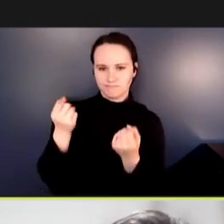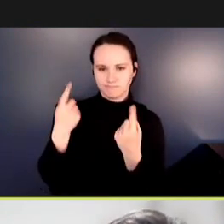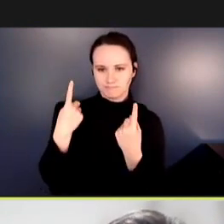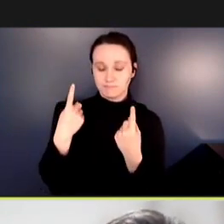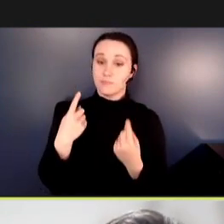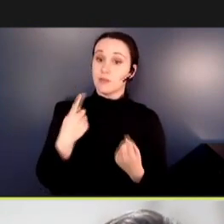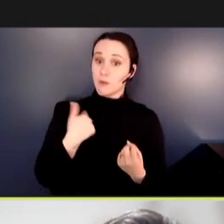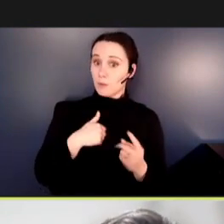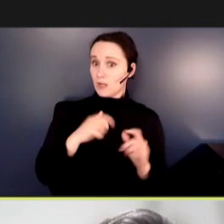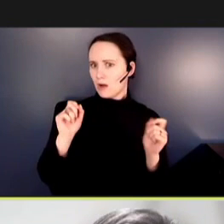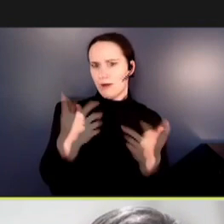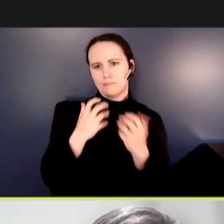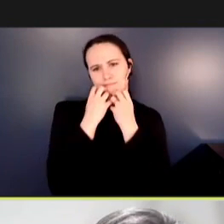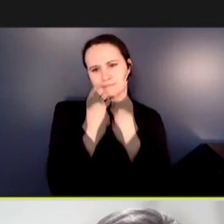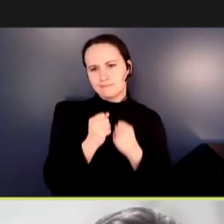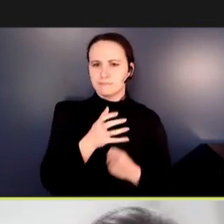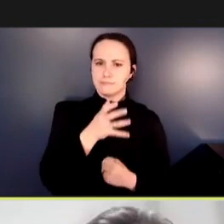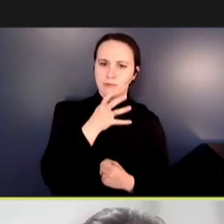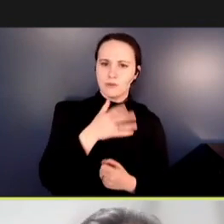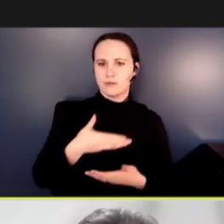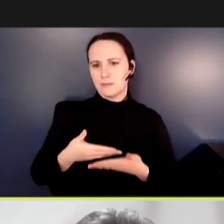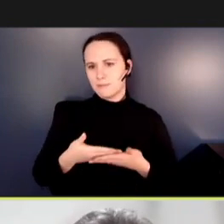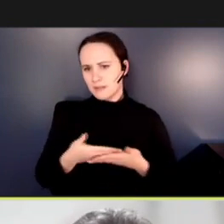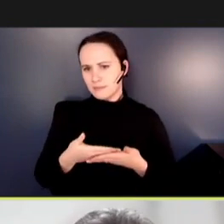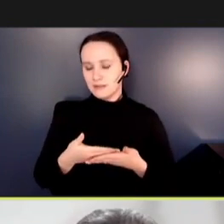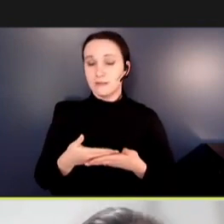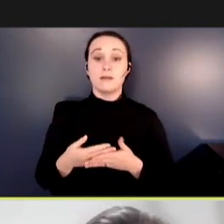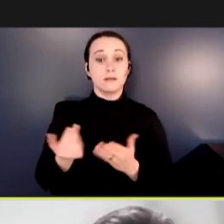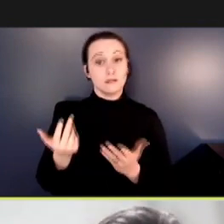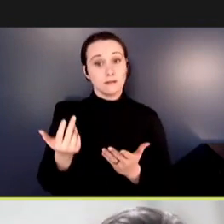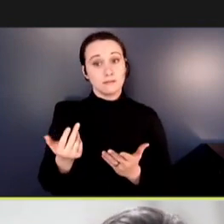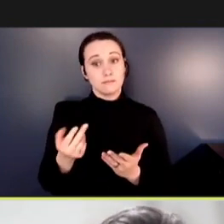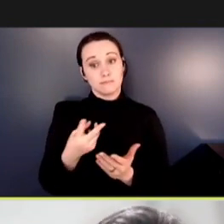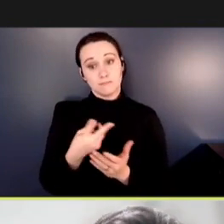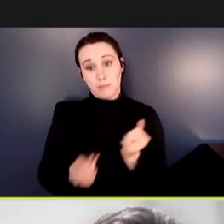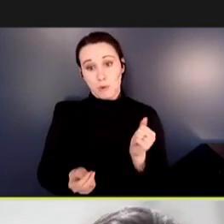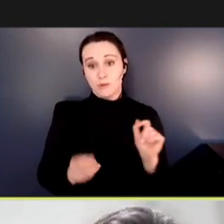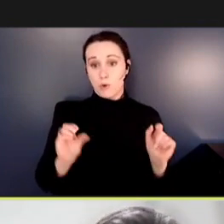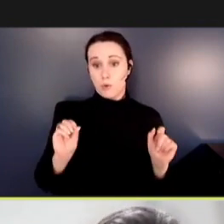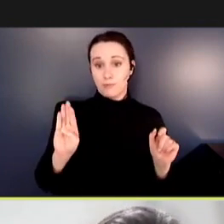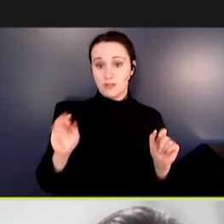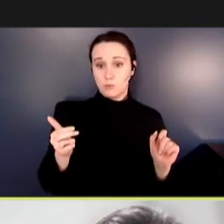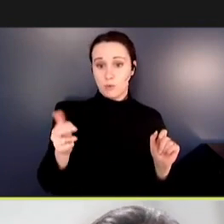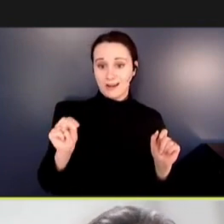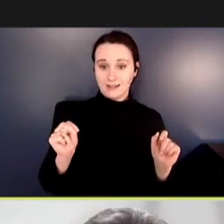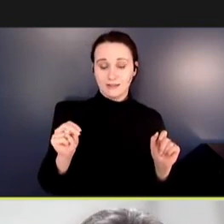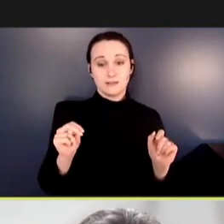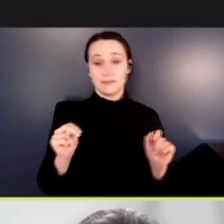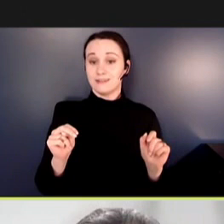and the babies in mind, and by that I mean both obstetricians and total care providers and also on